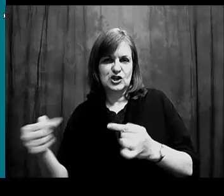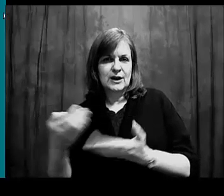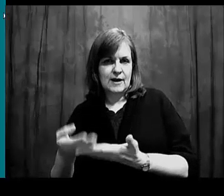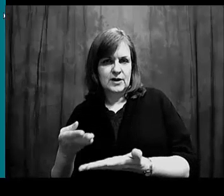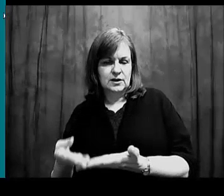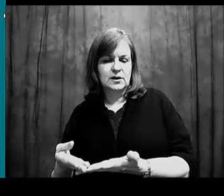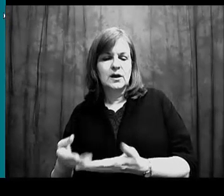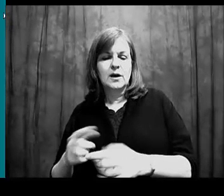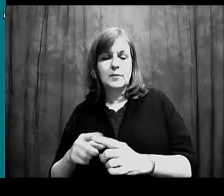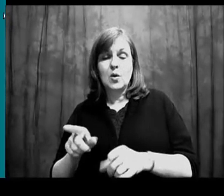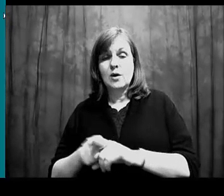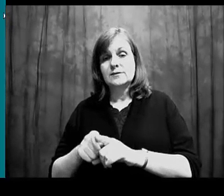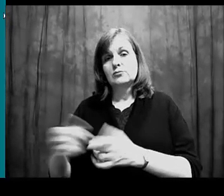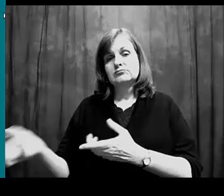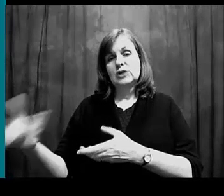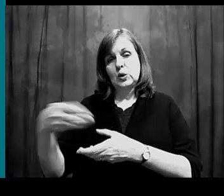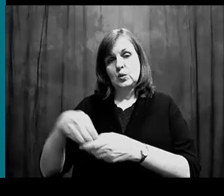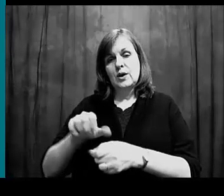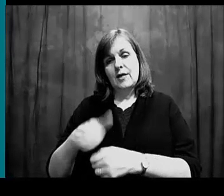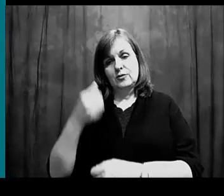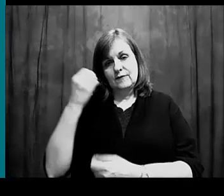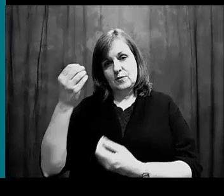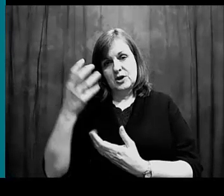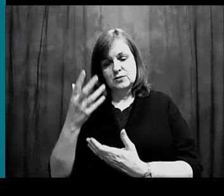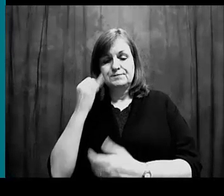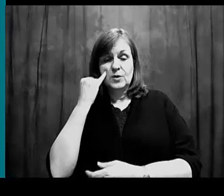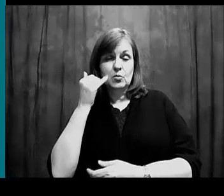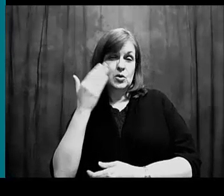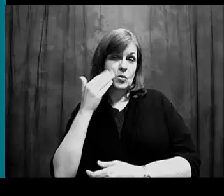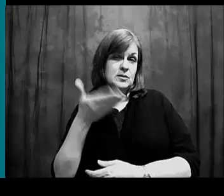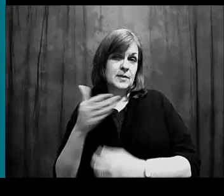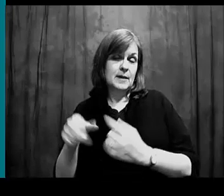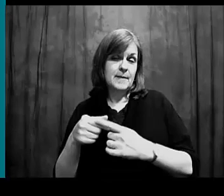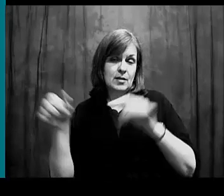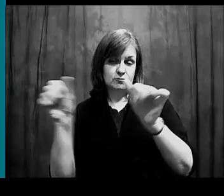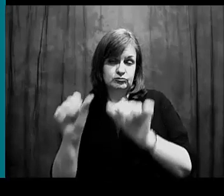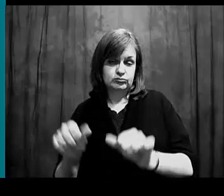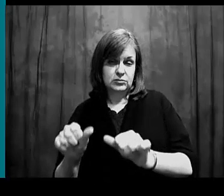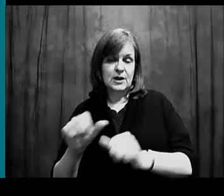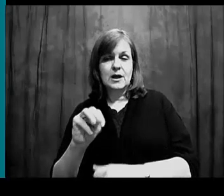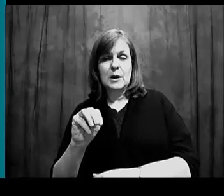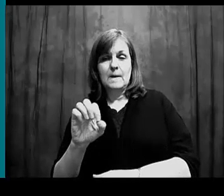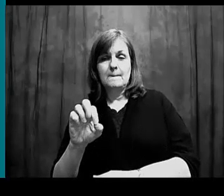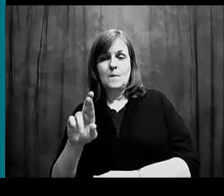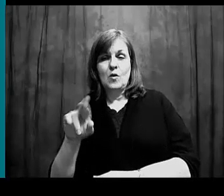but we're also going to pull in other information that we know so maybe we know something about morphology